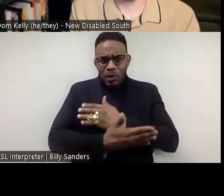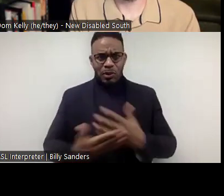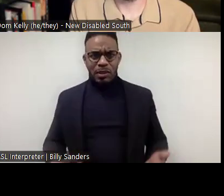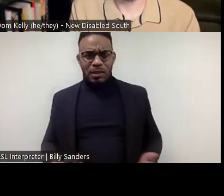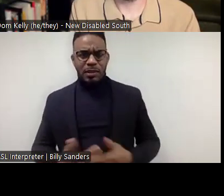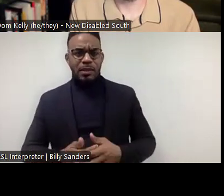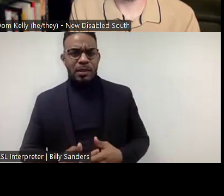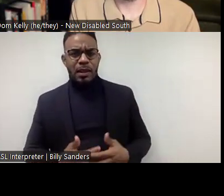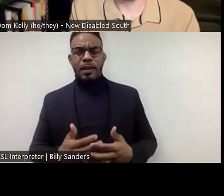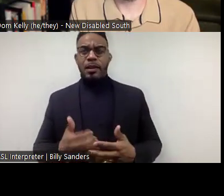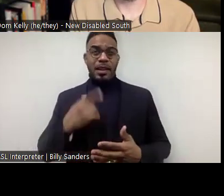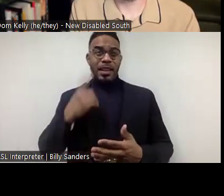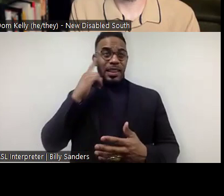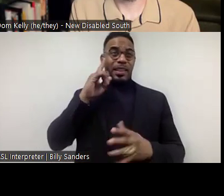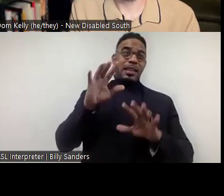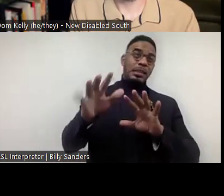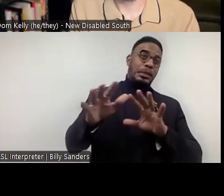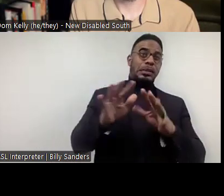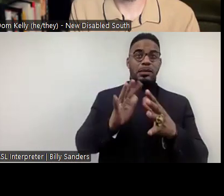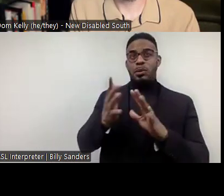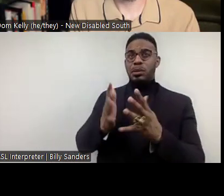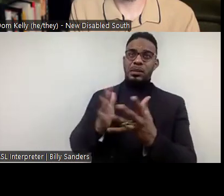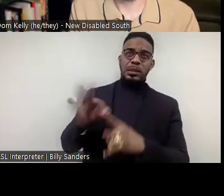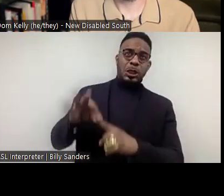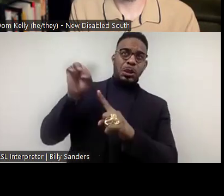around since the beginning of this country.